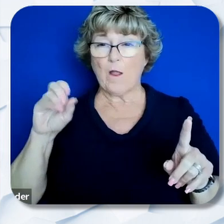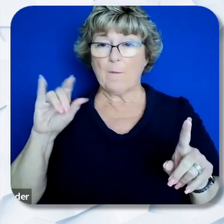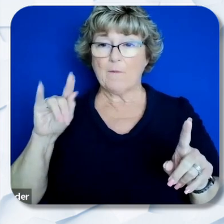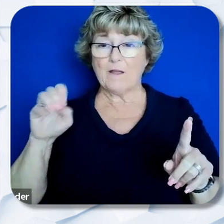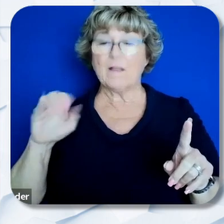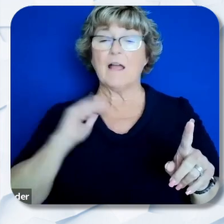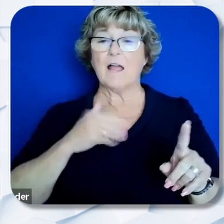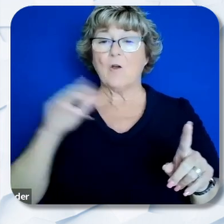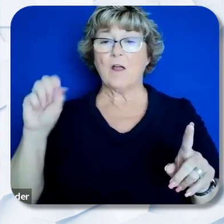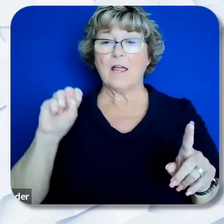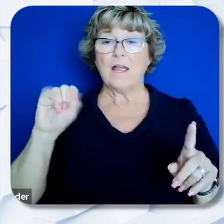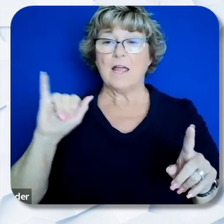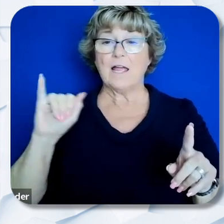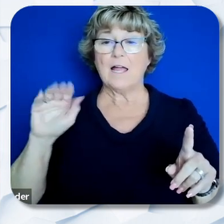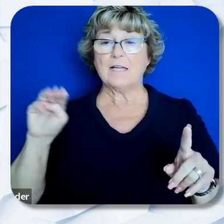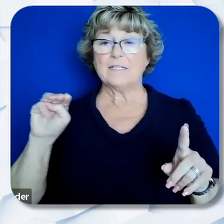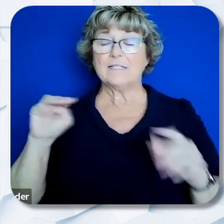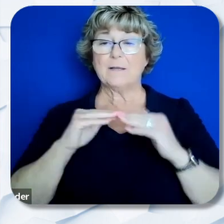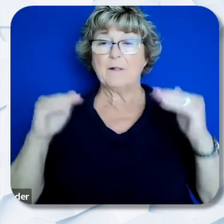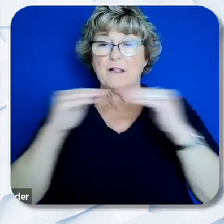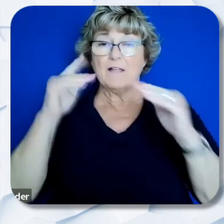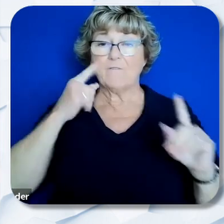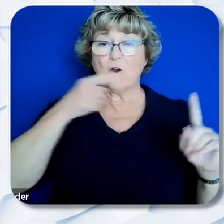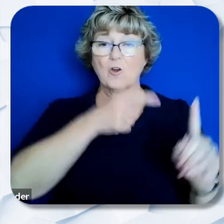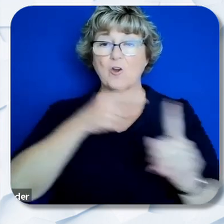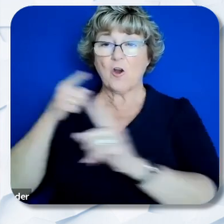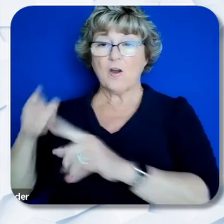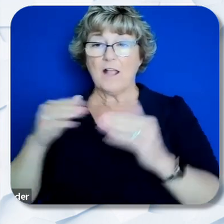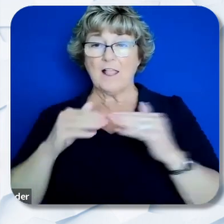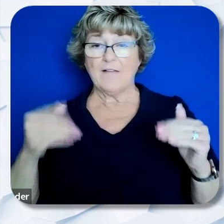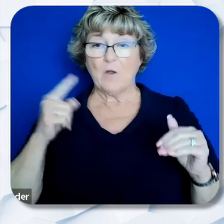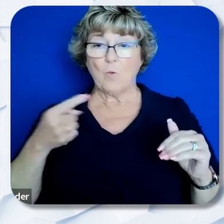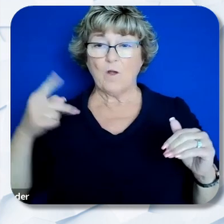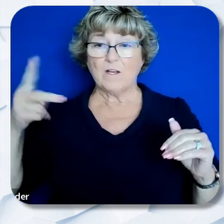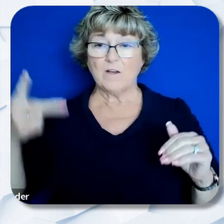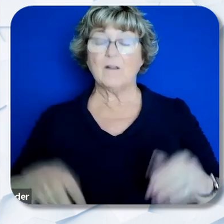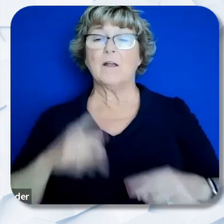CIM website for Targeted Levels 1 and 2. You will also see a Targeted Level 3 link there.